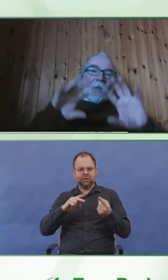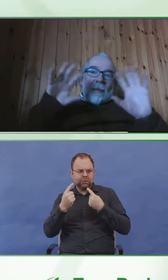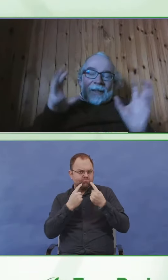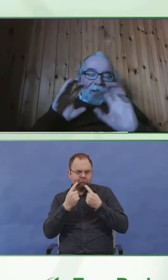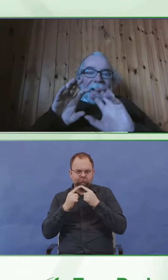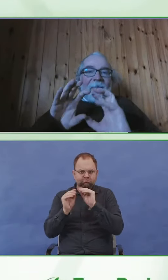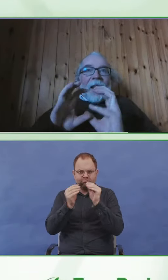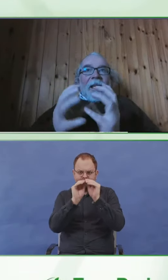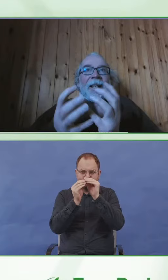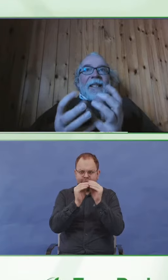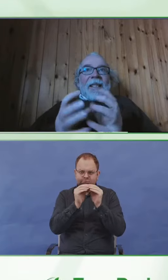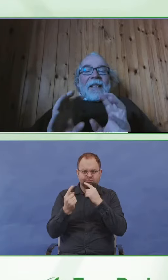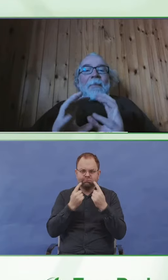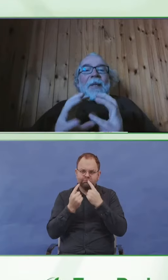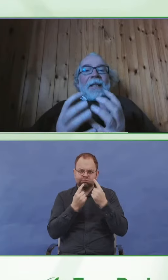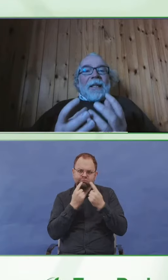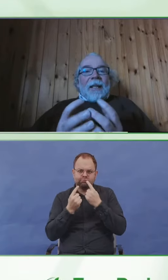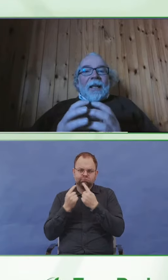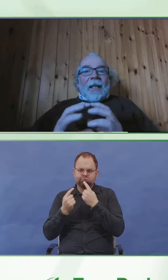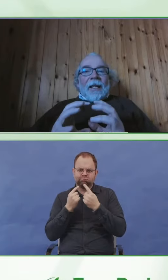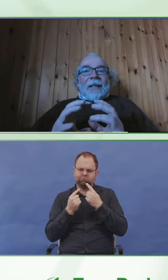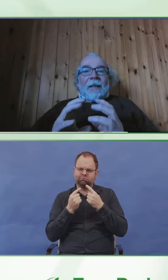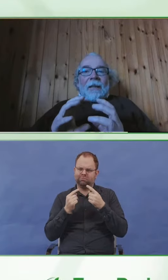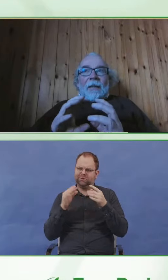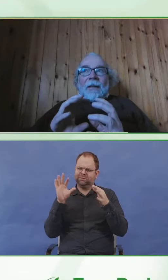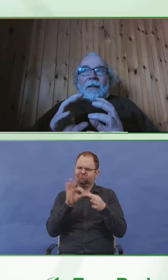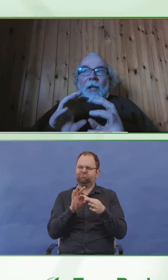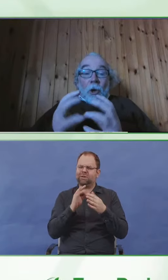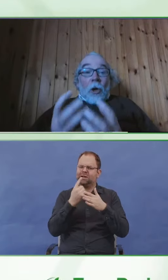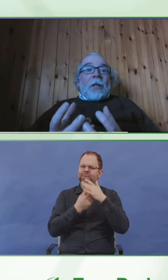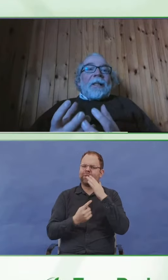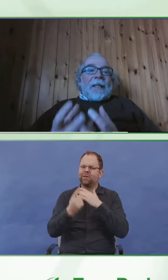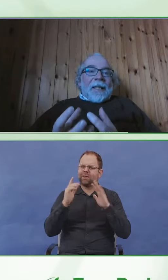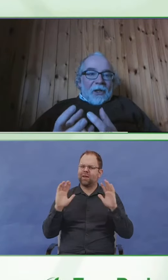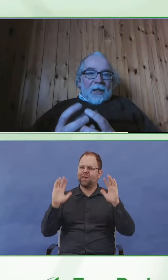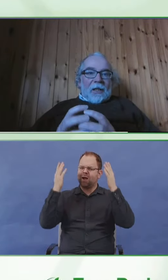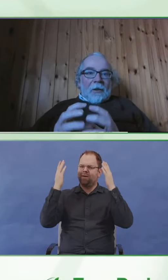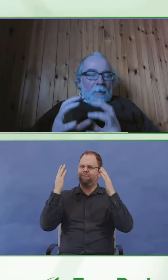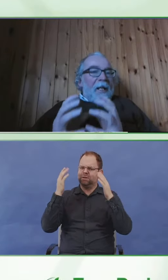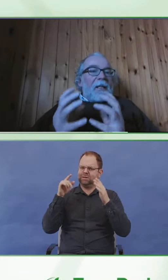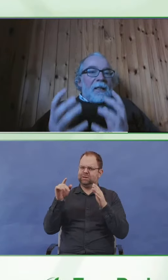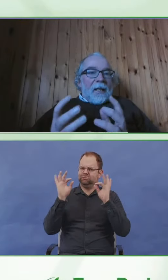family, let's say the disability internal discussions complex as